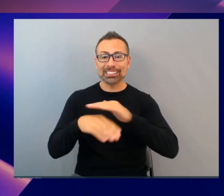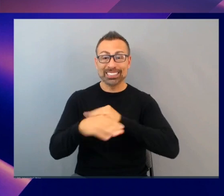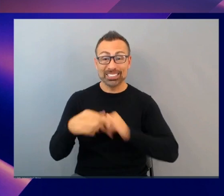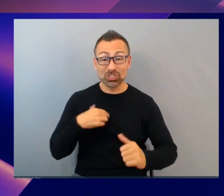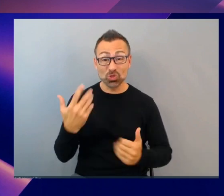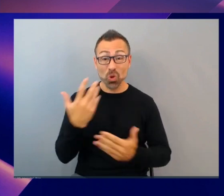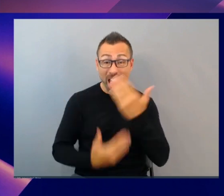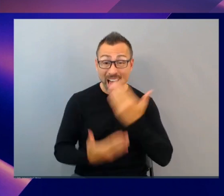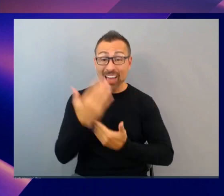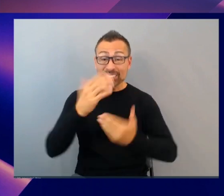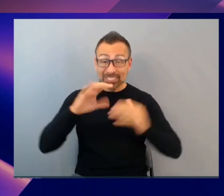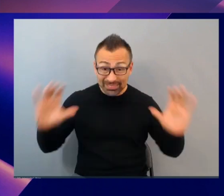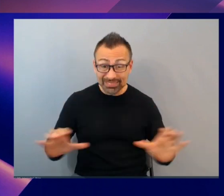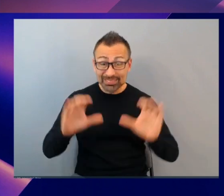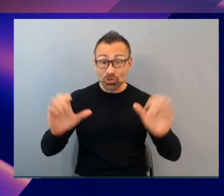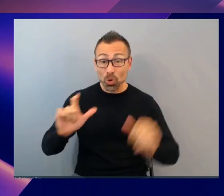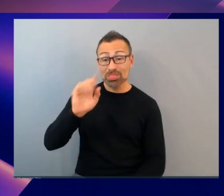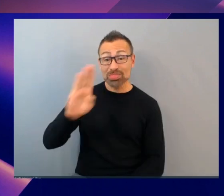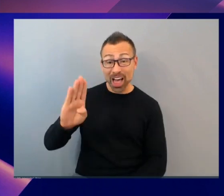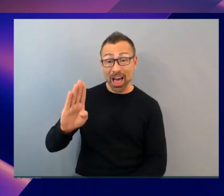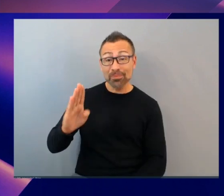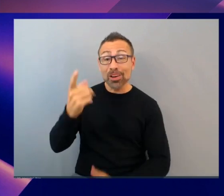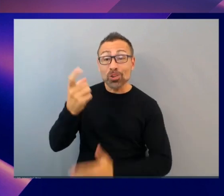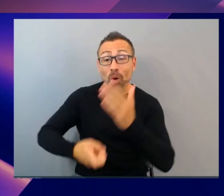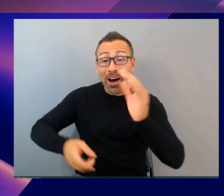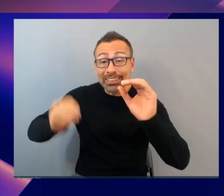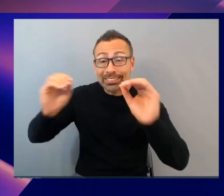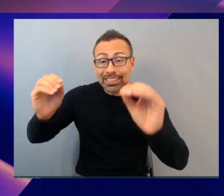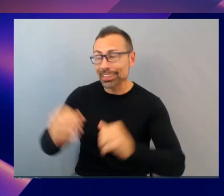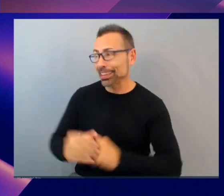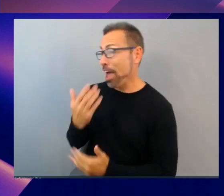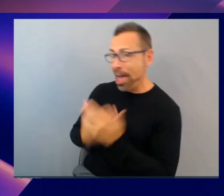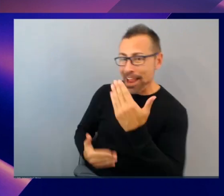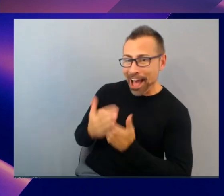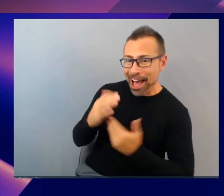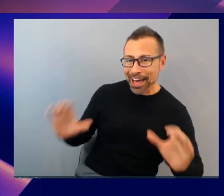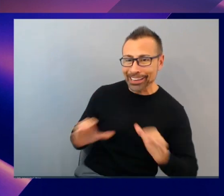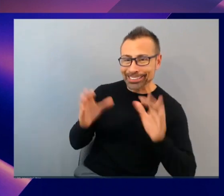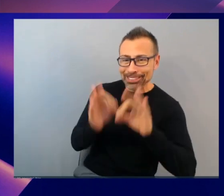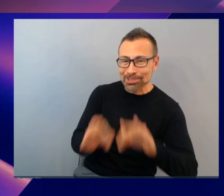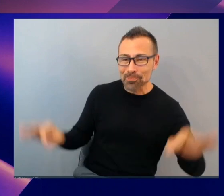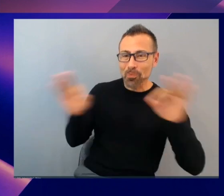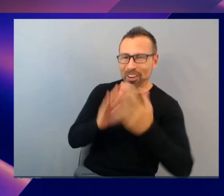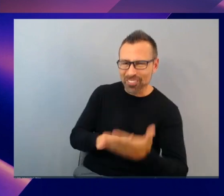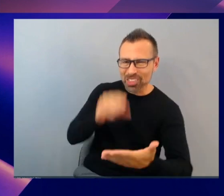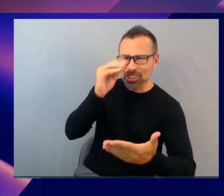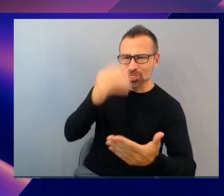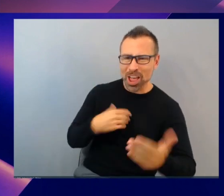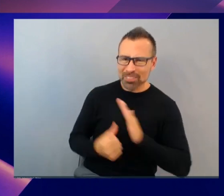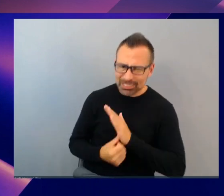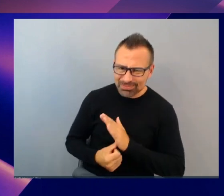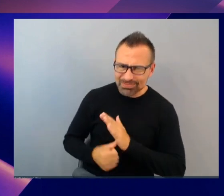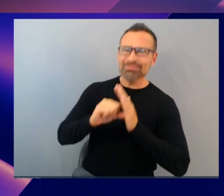for the Cloud Practitioner version of the game. And hands on is critical for learning so we can get that reinforcement learning and actually better understand what we're doing.